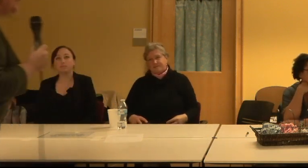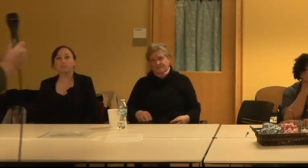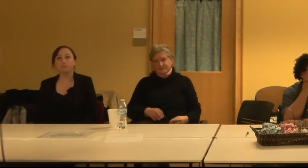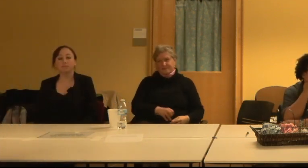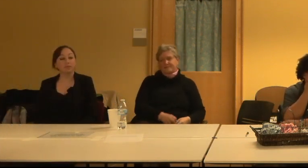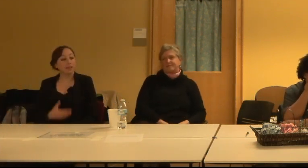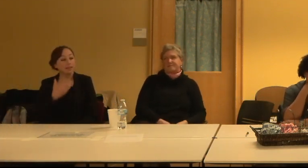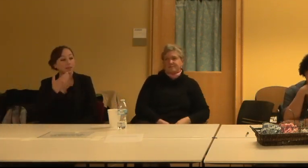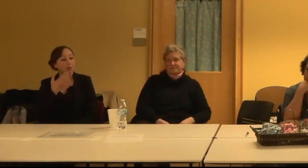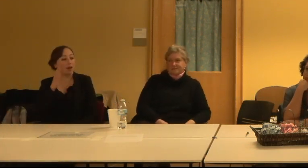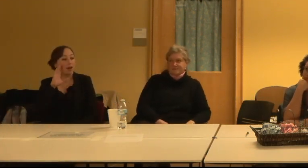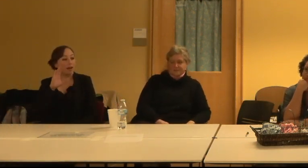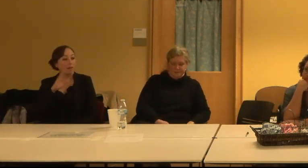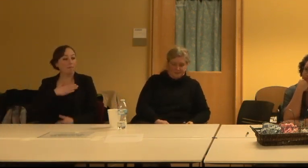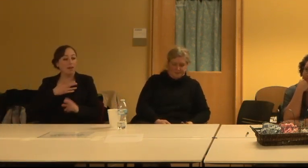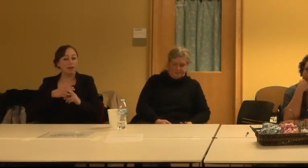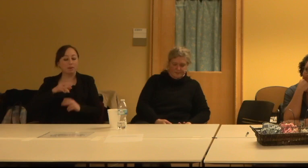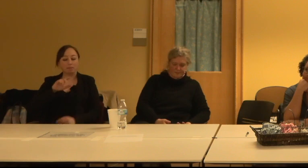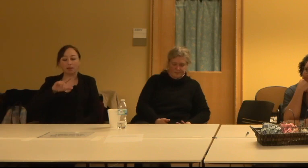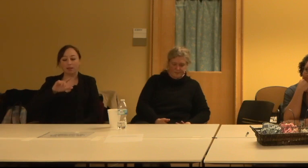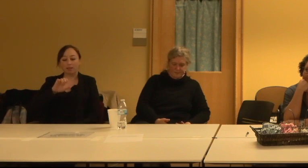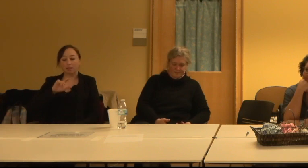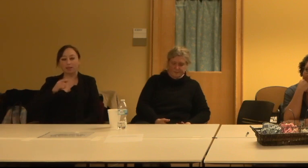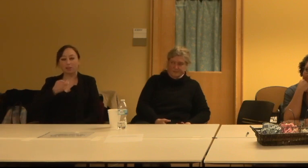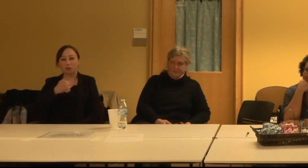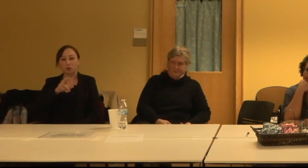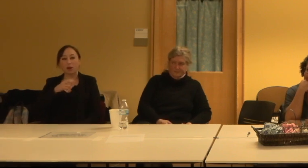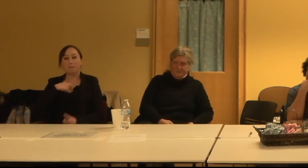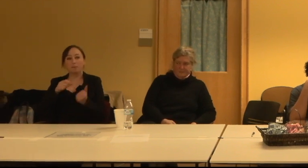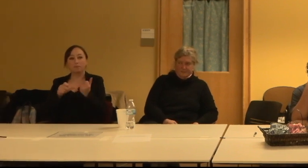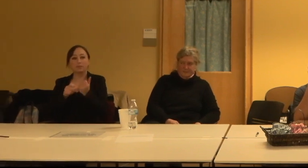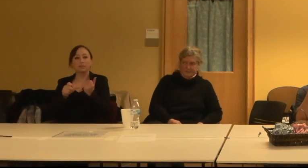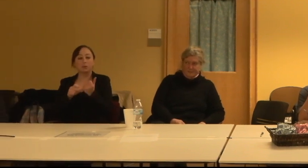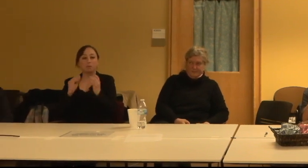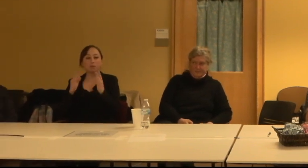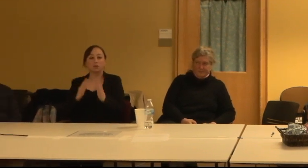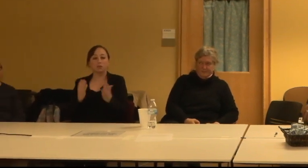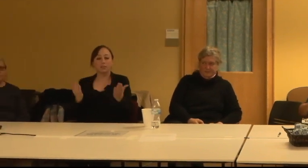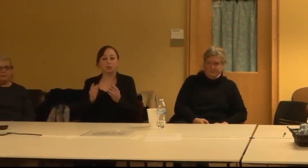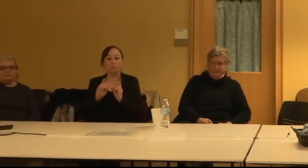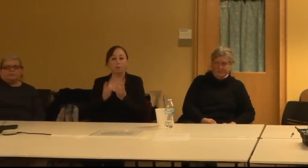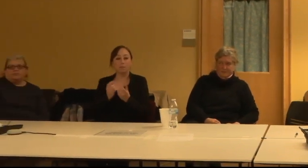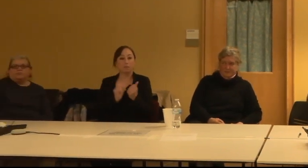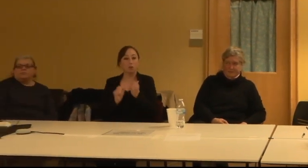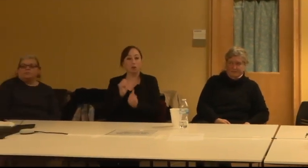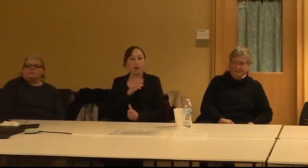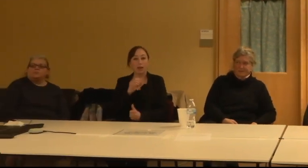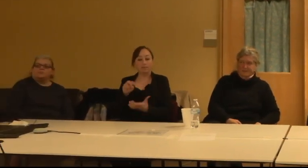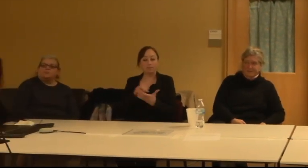Thank you. Hi Eleanor Wikie, she her, I'm an assistant professor here in the department of theater and dance at IU.